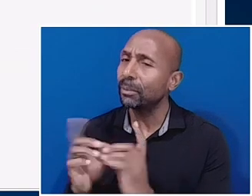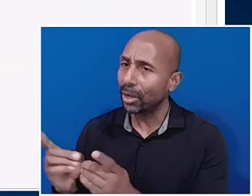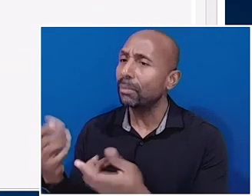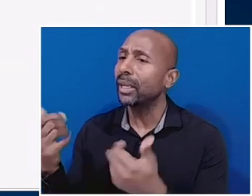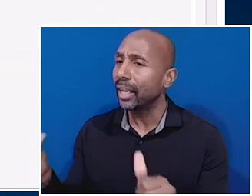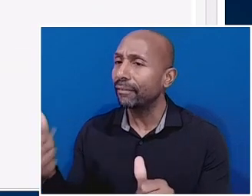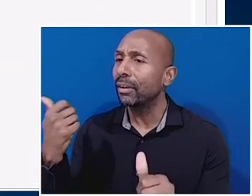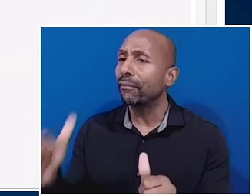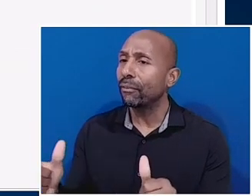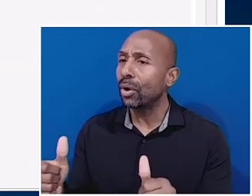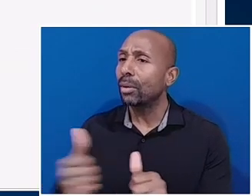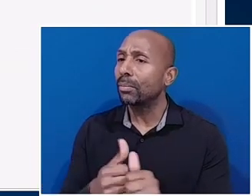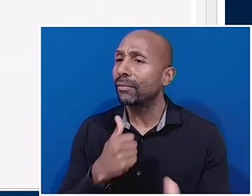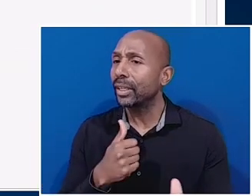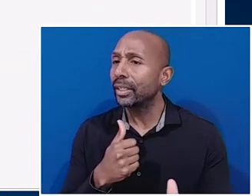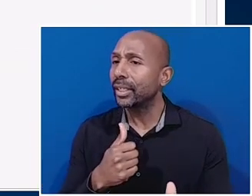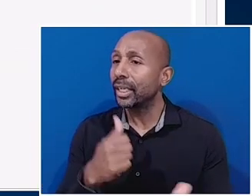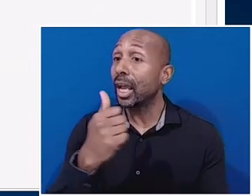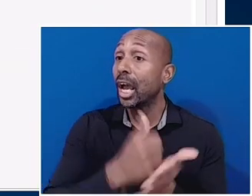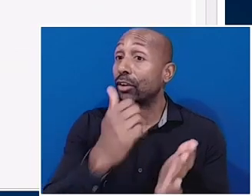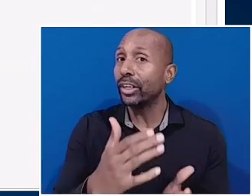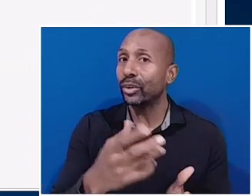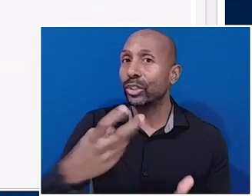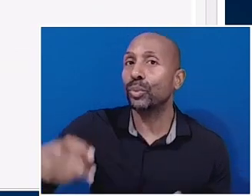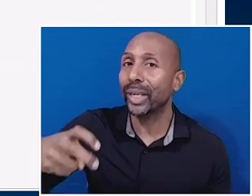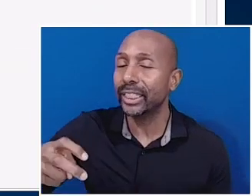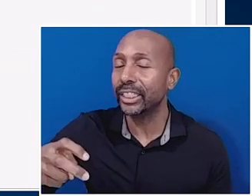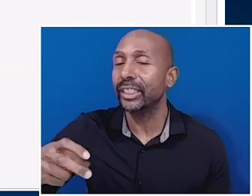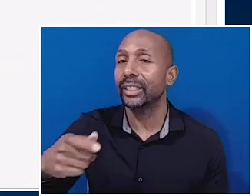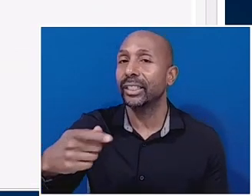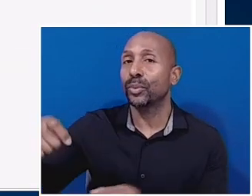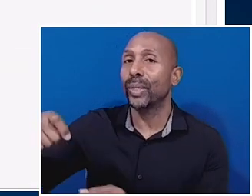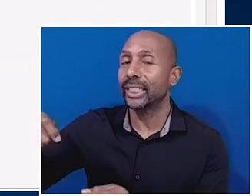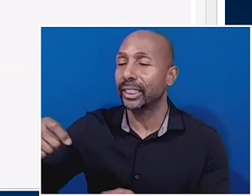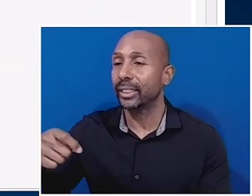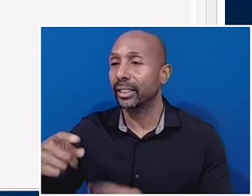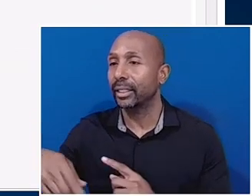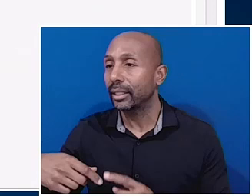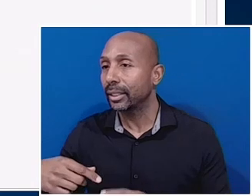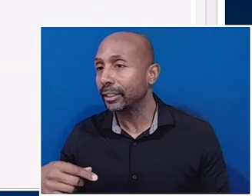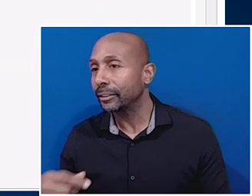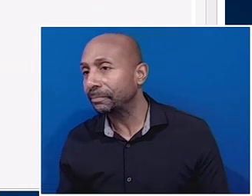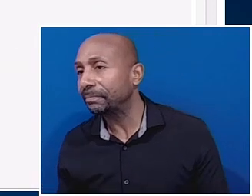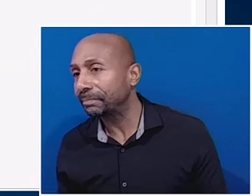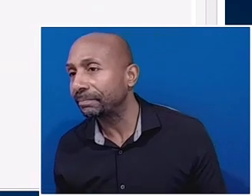accreditor switching when it serves- essentially when the only reason for the